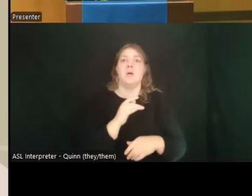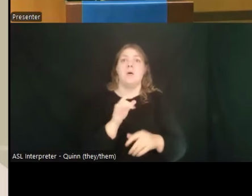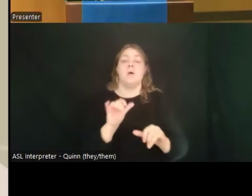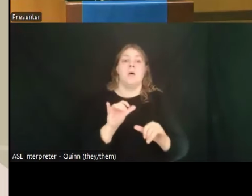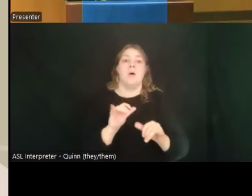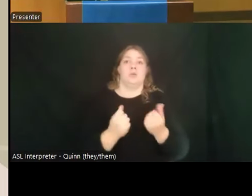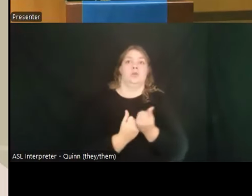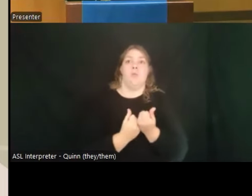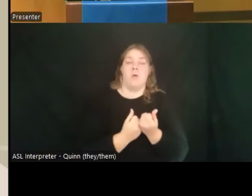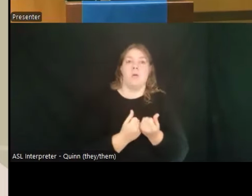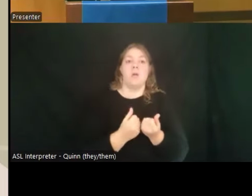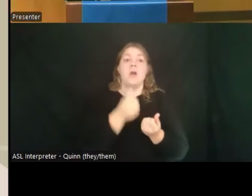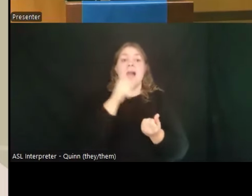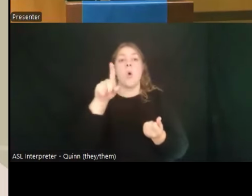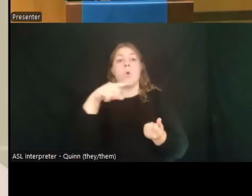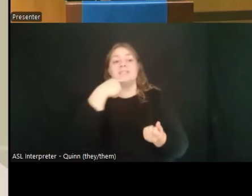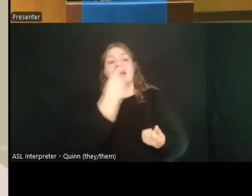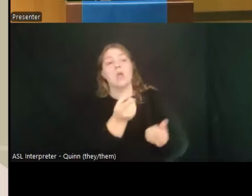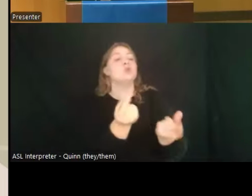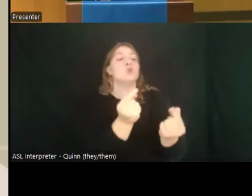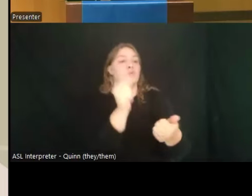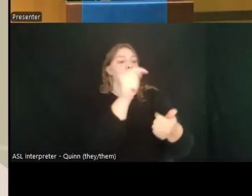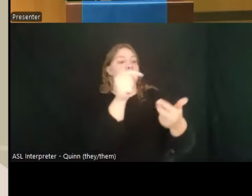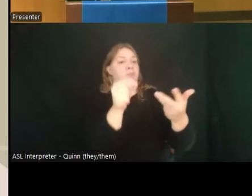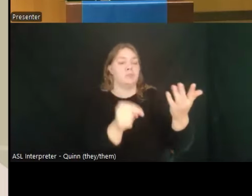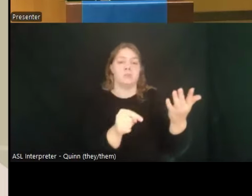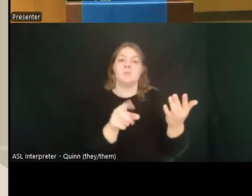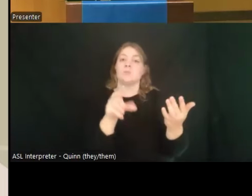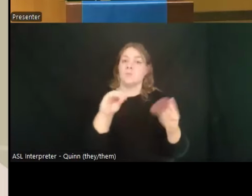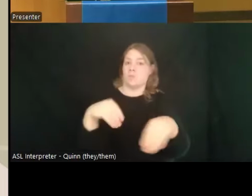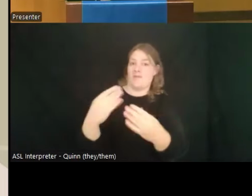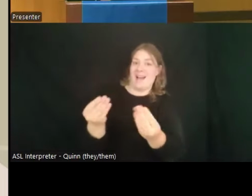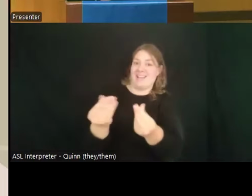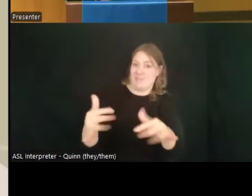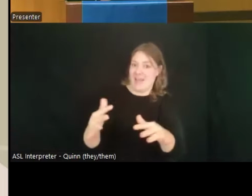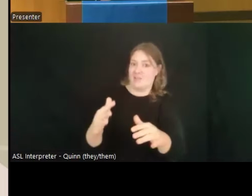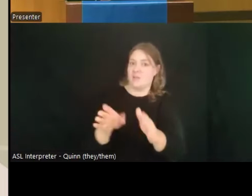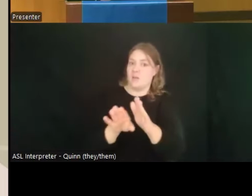do but we're also really giving you the space and creating time for you for those things to